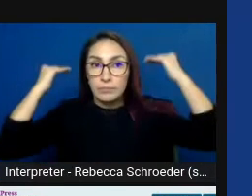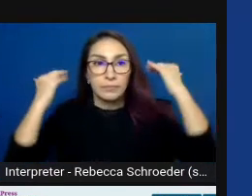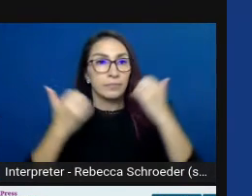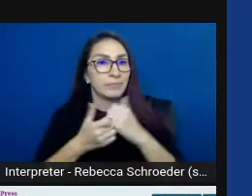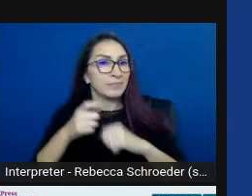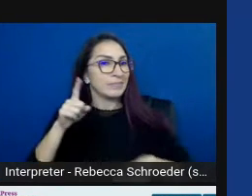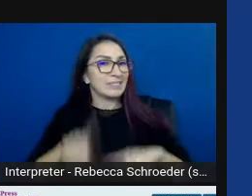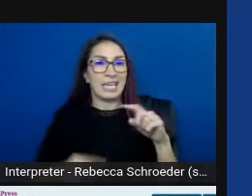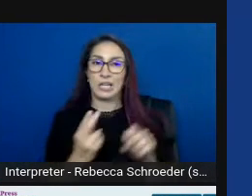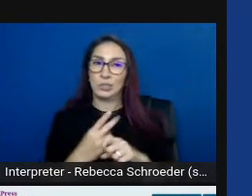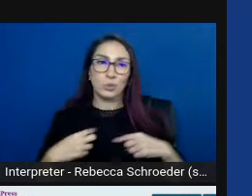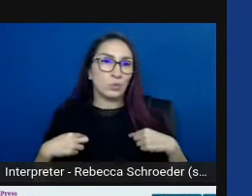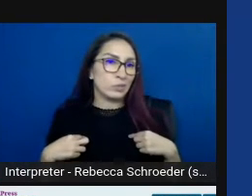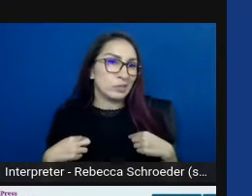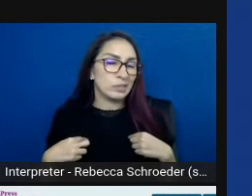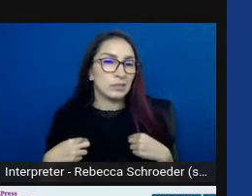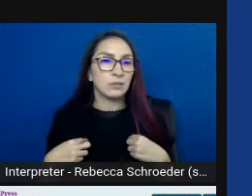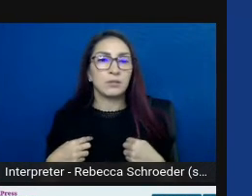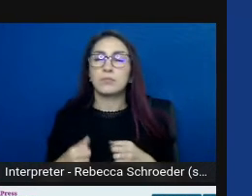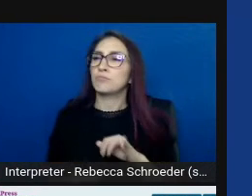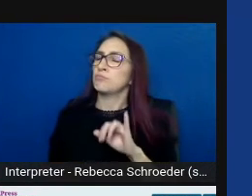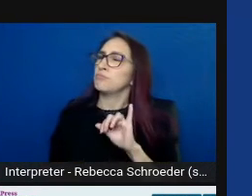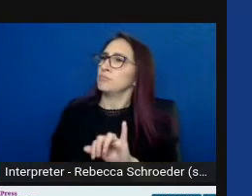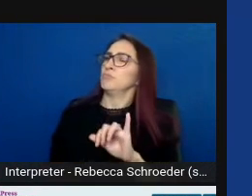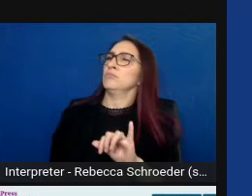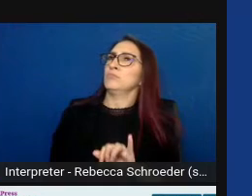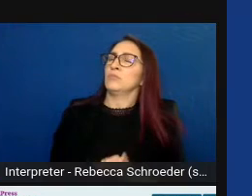I started looking, how do we do this?